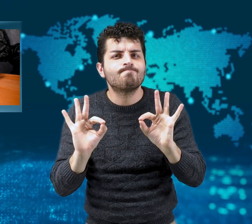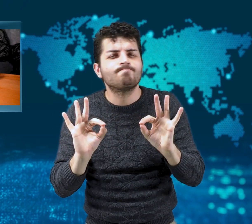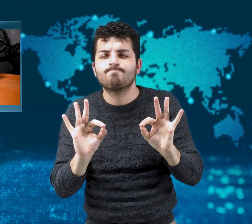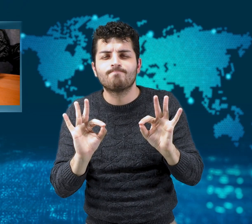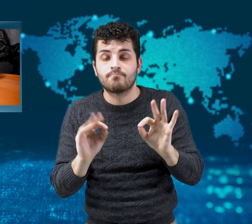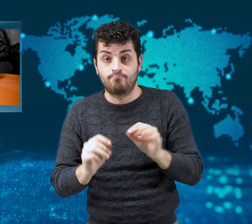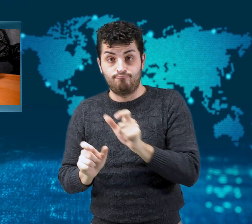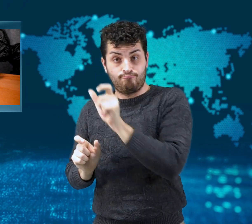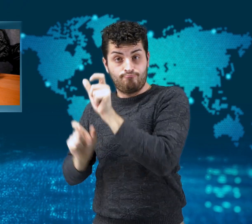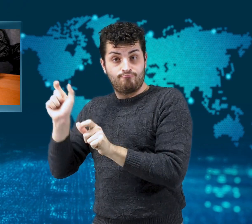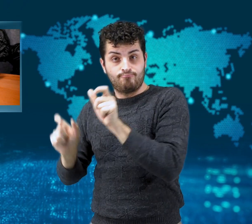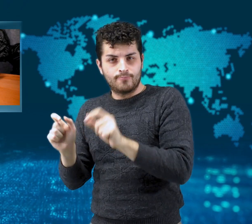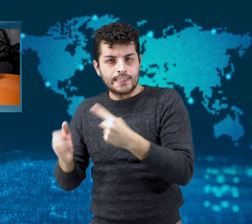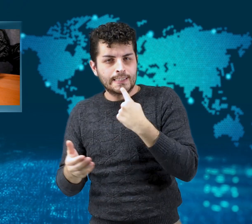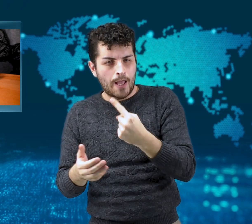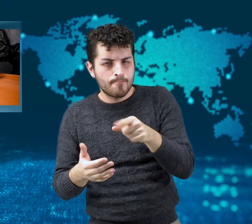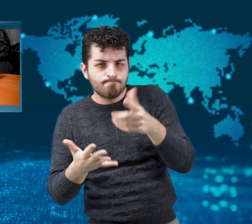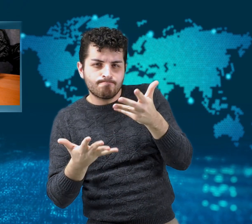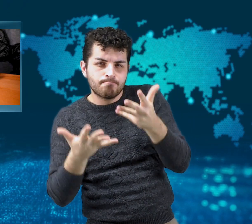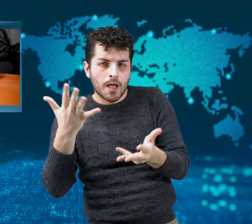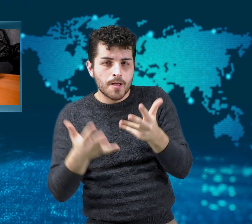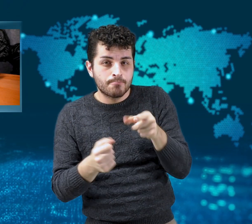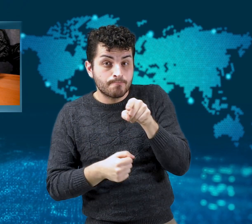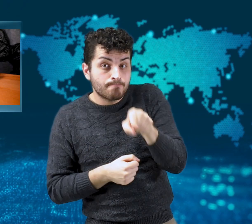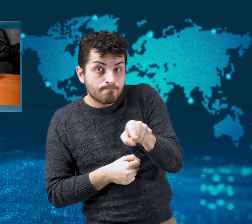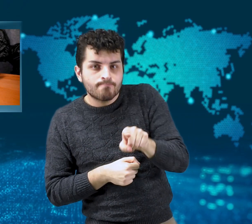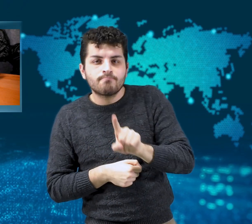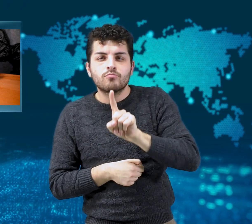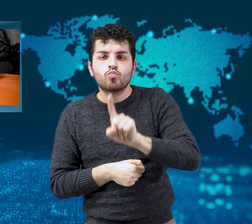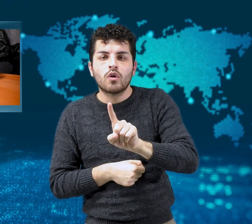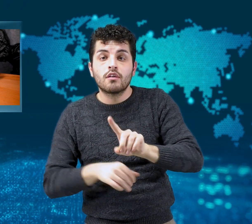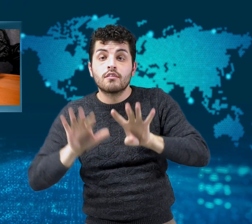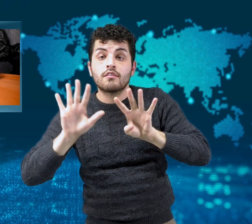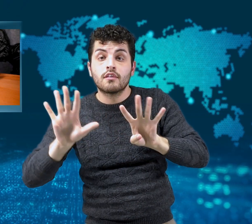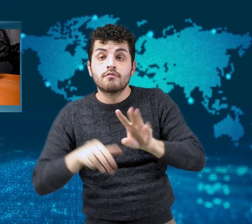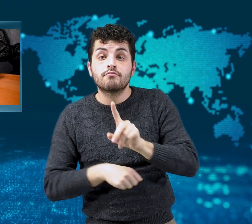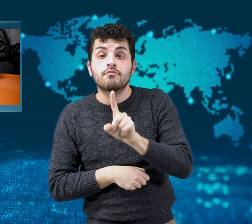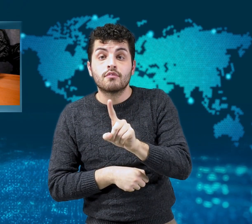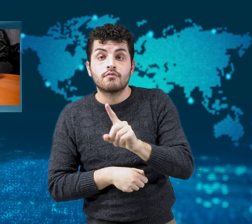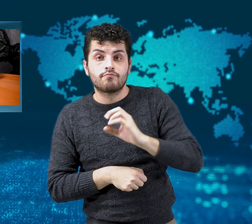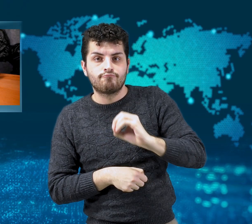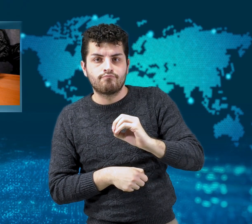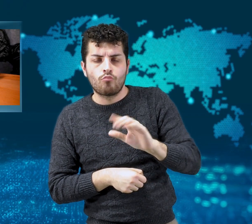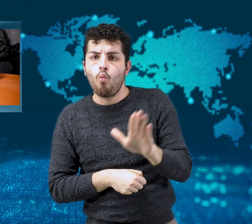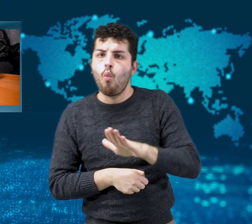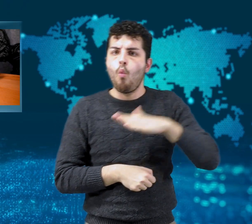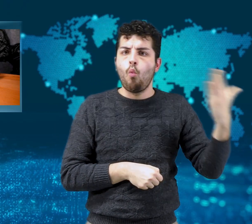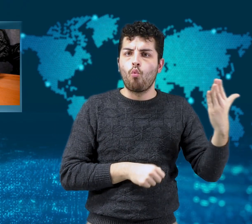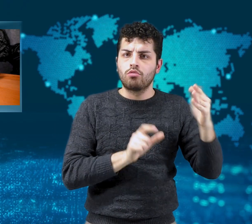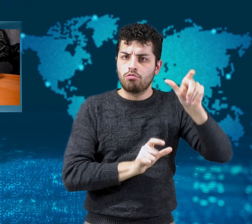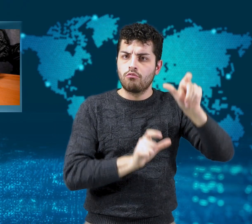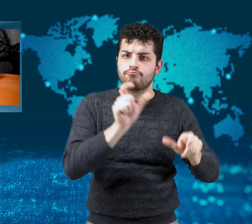some say the writing says 1910, others say 1916.